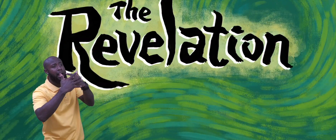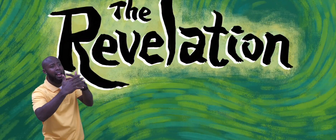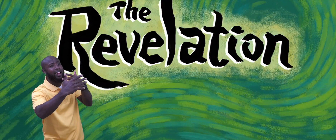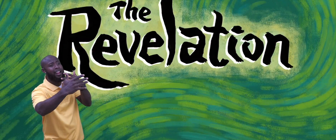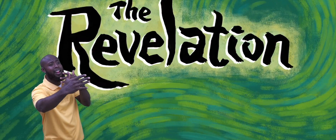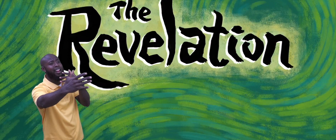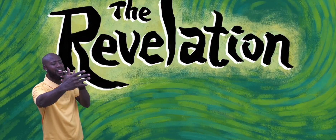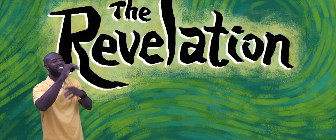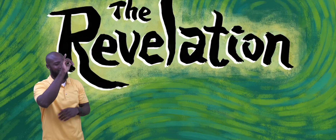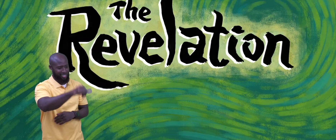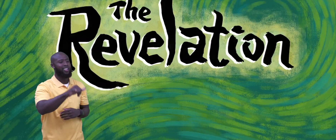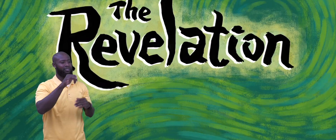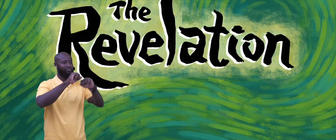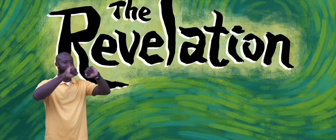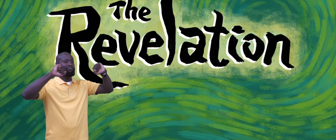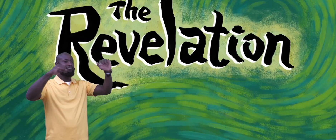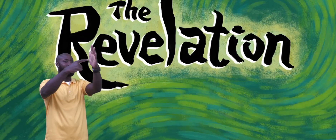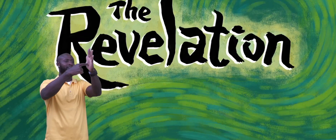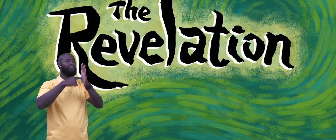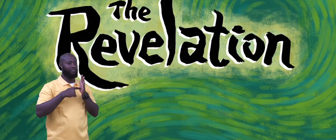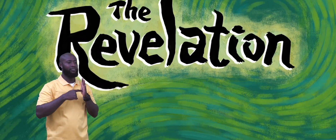The whole thing is an apocalypse!